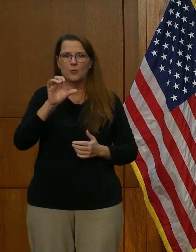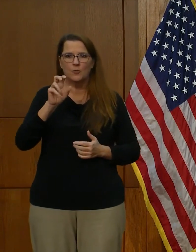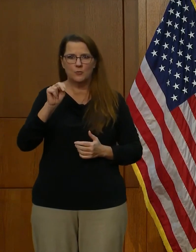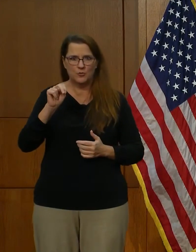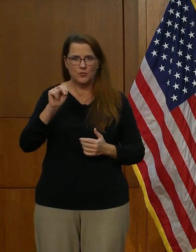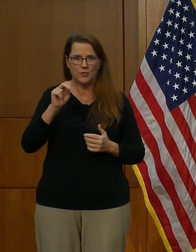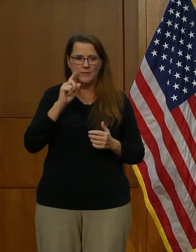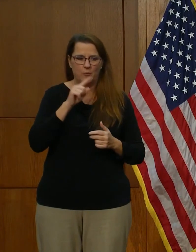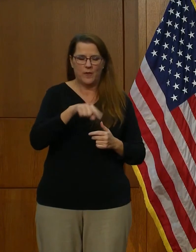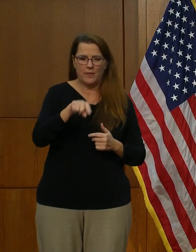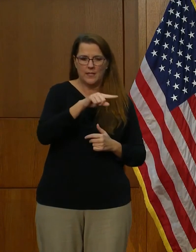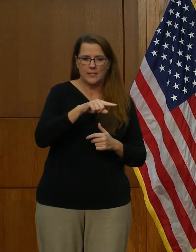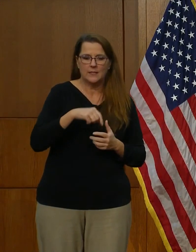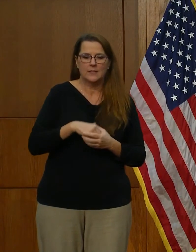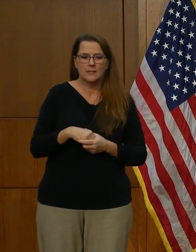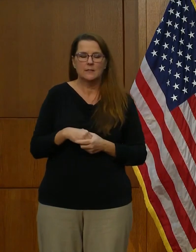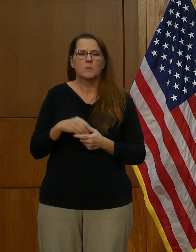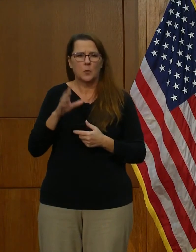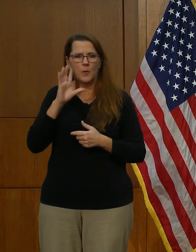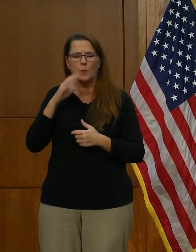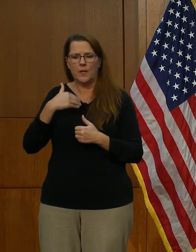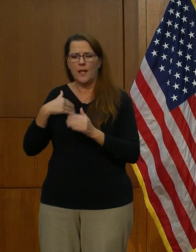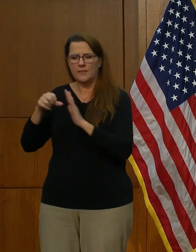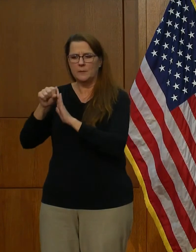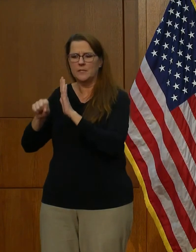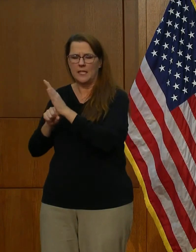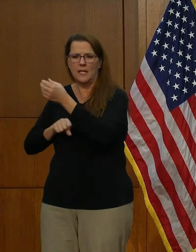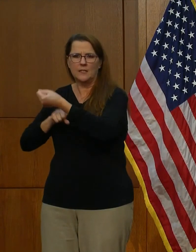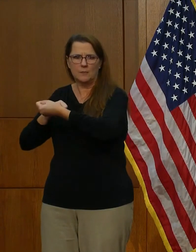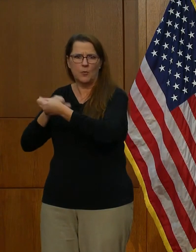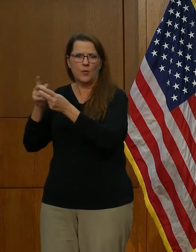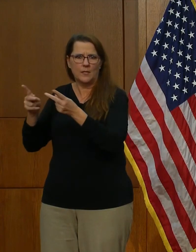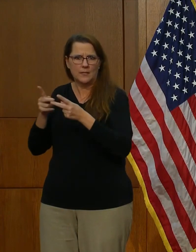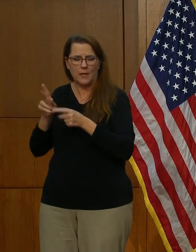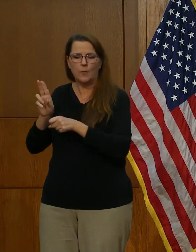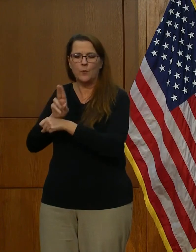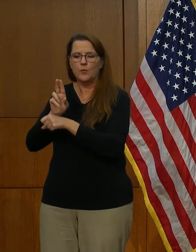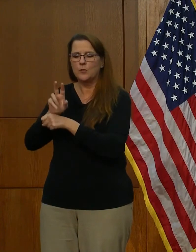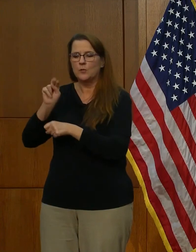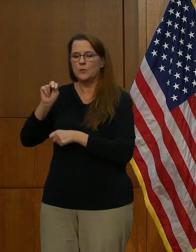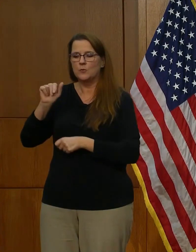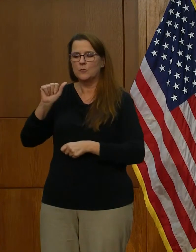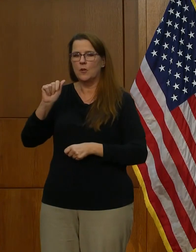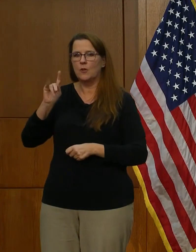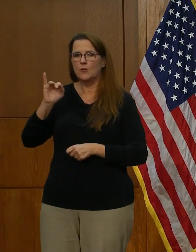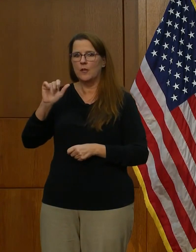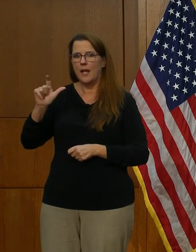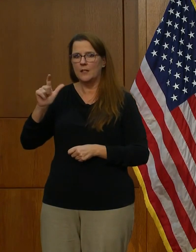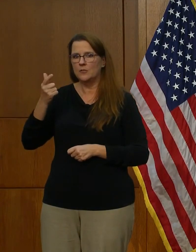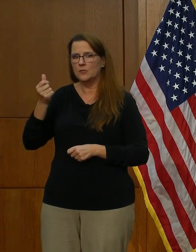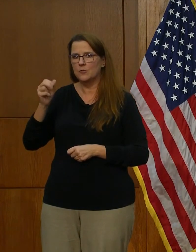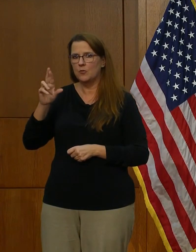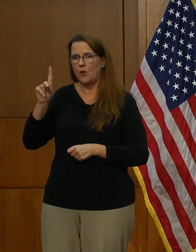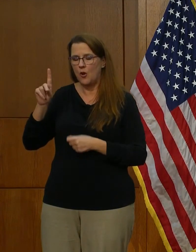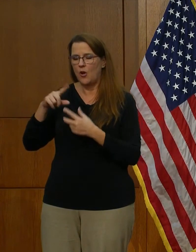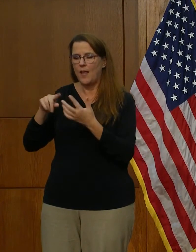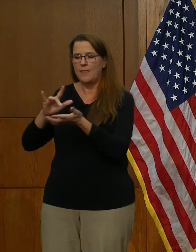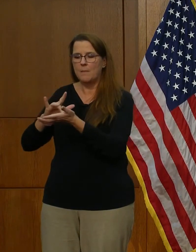CONTRACTOR SOLUTION FOR THESE, WE WILL STAND UP. SOME ADDITIONAL STATE SUPPORTED